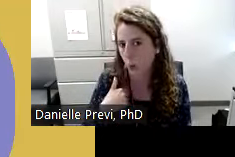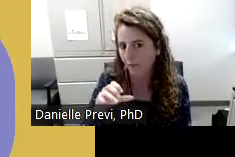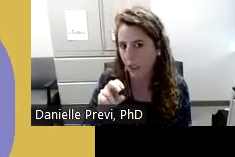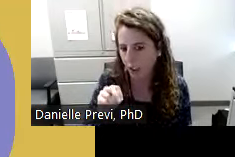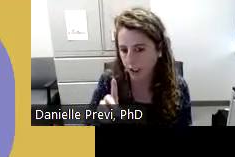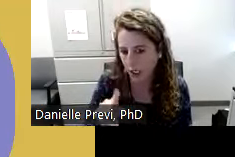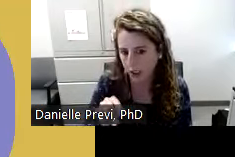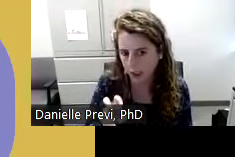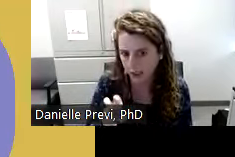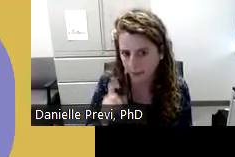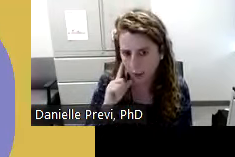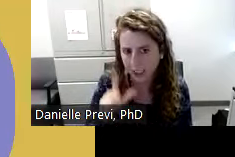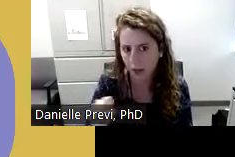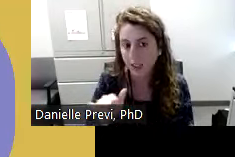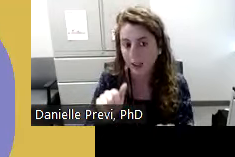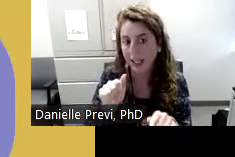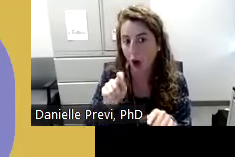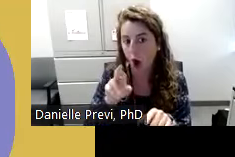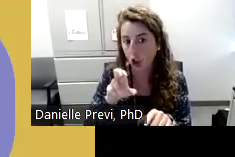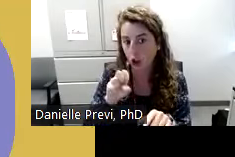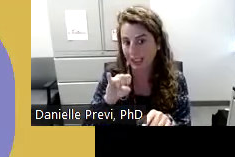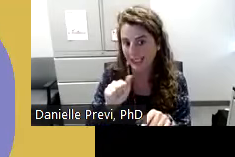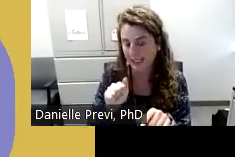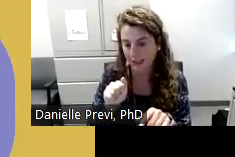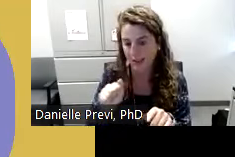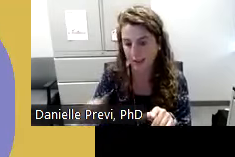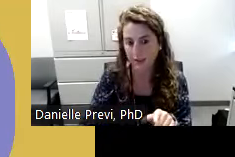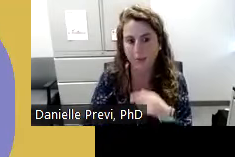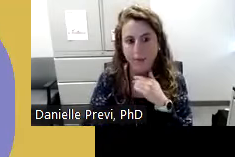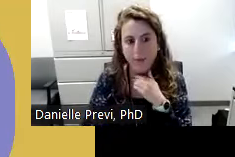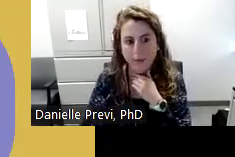Very common for children who have conductive hearing loss, you’re going to see that quite often